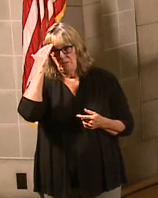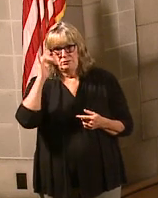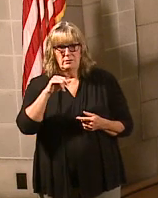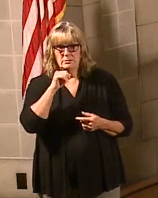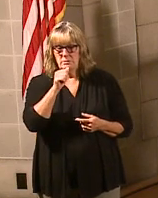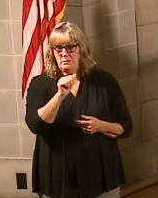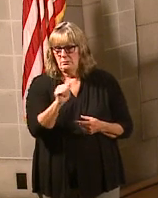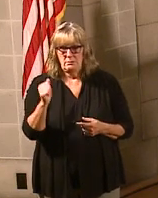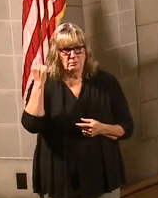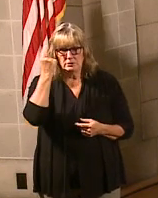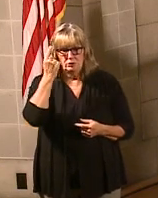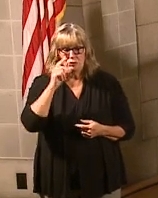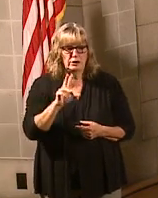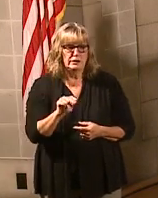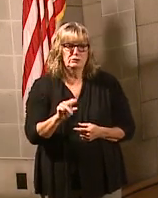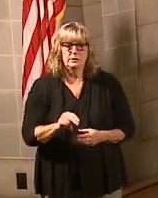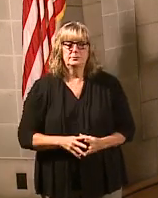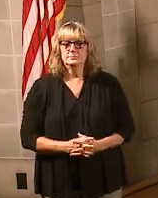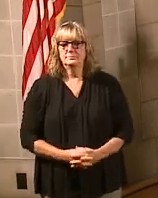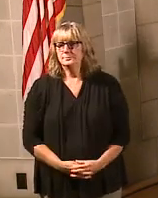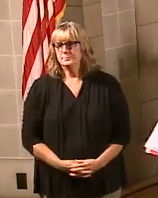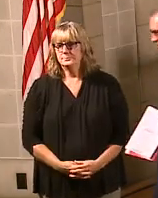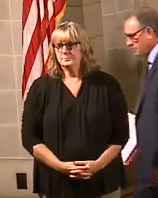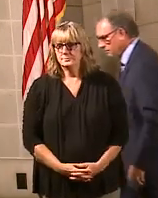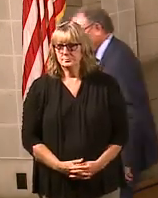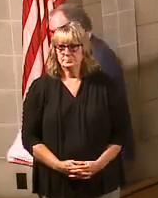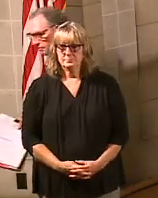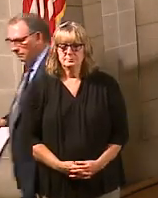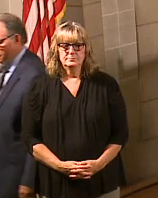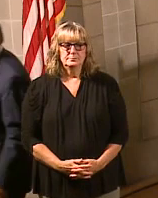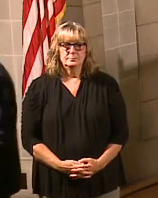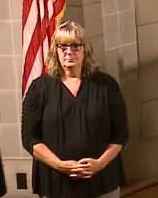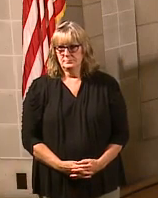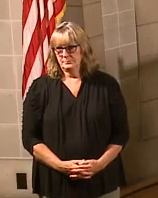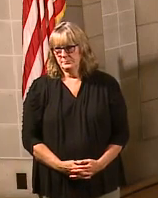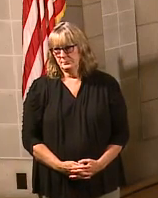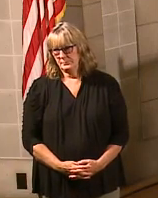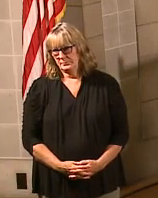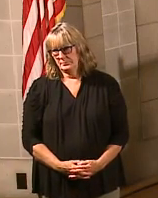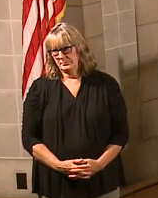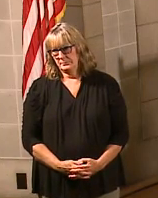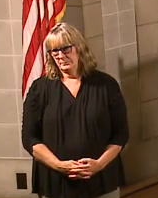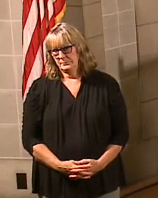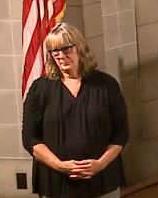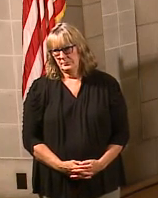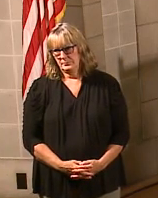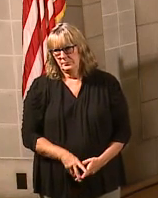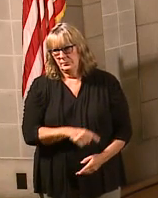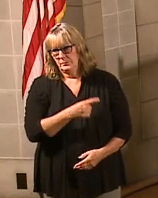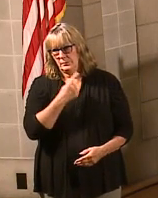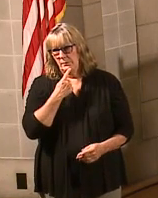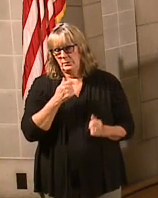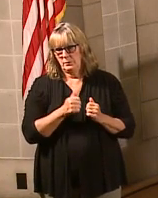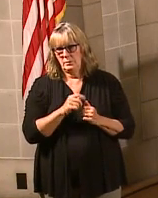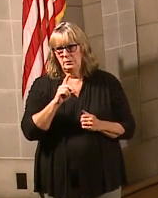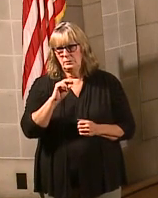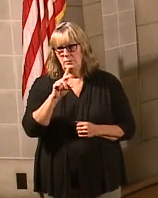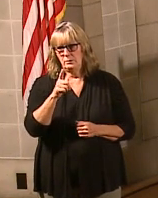ANDREW ASKS IS THAT ONE OF